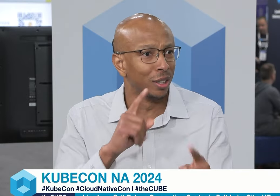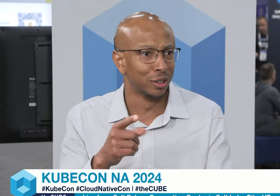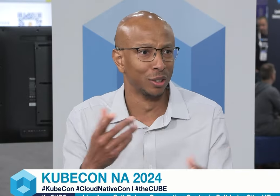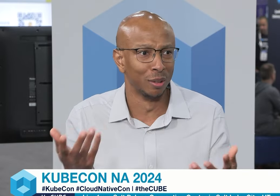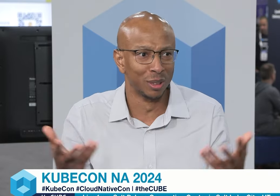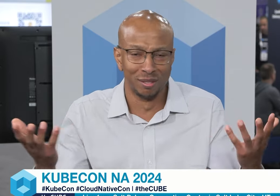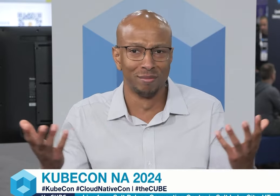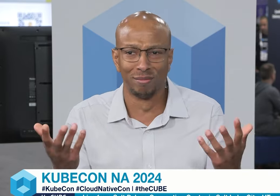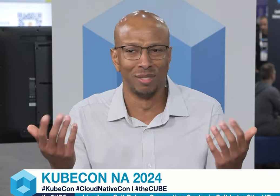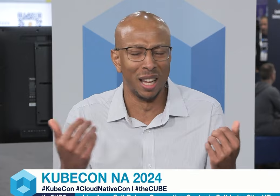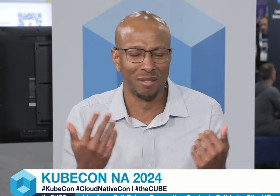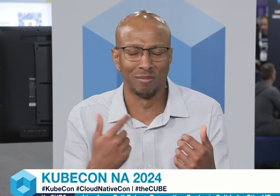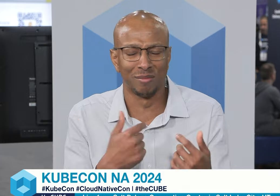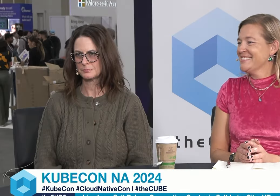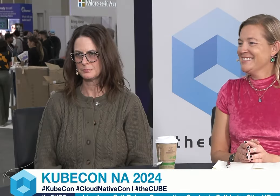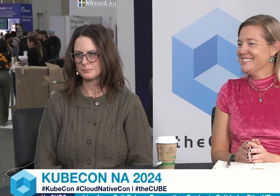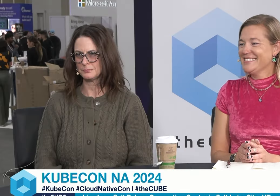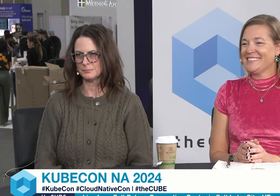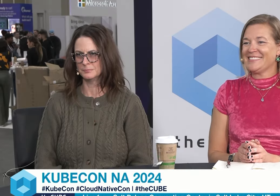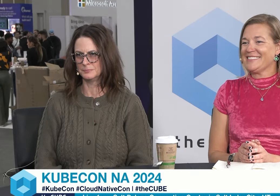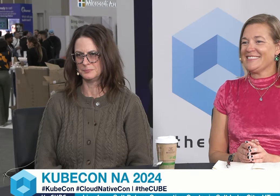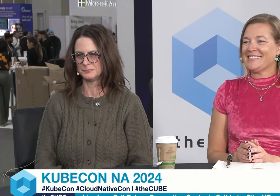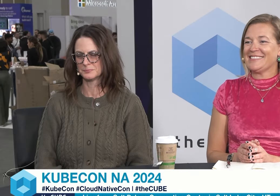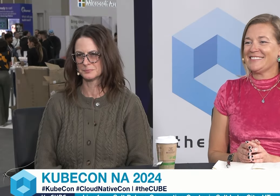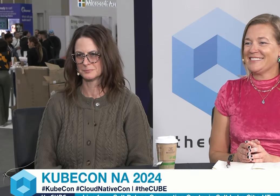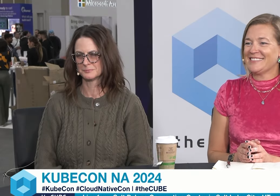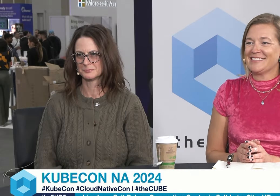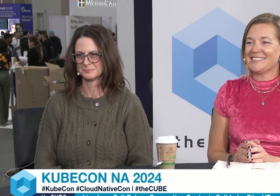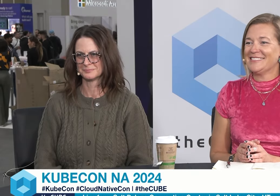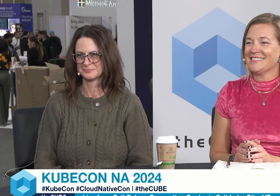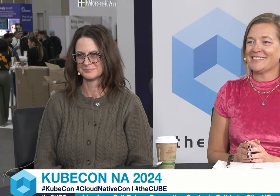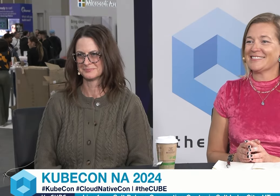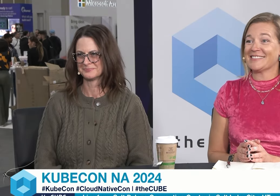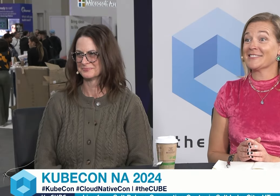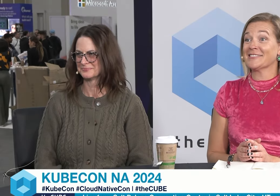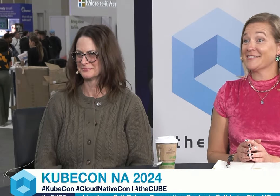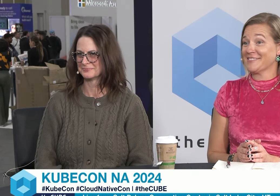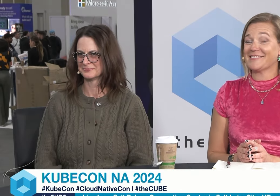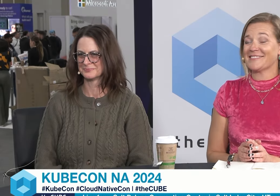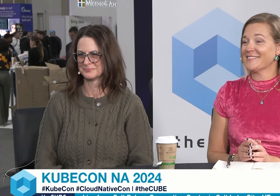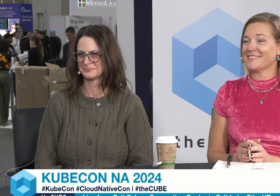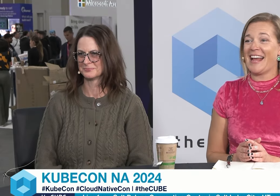and there's nowhere else better to be than to get the solutions to your questions. I absolutely love it.